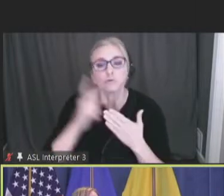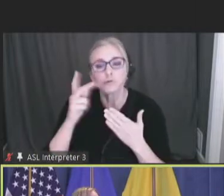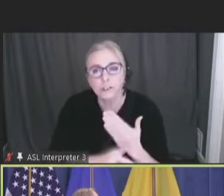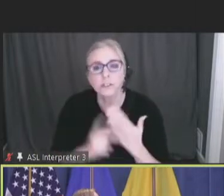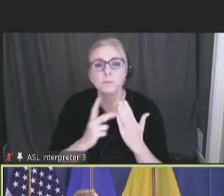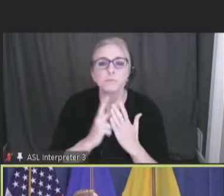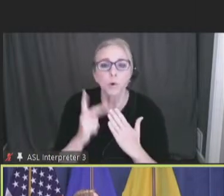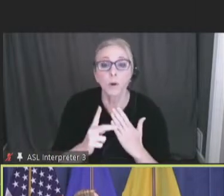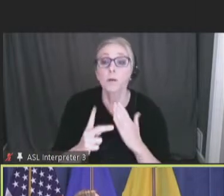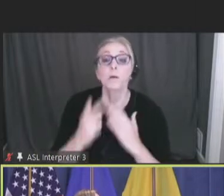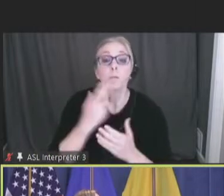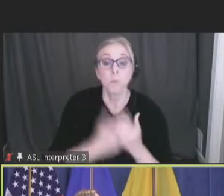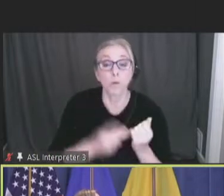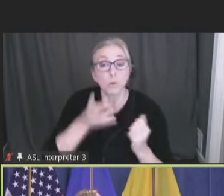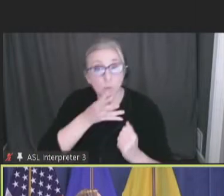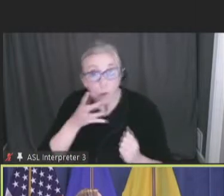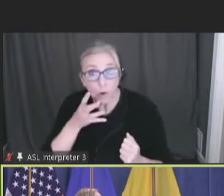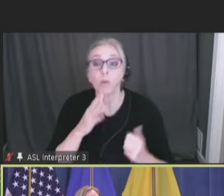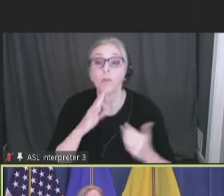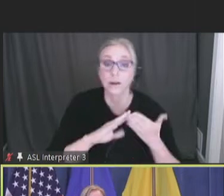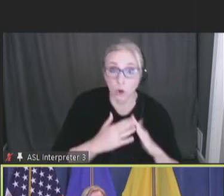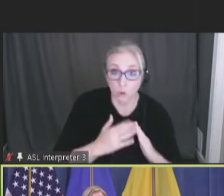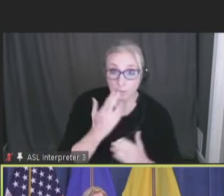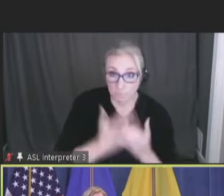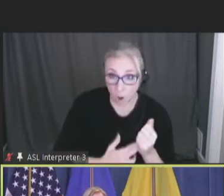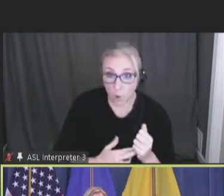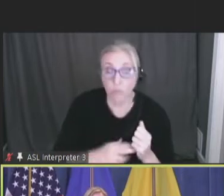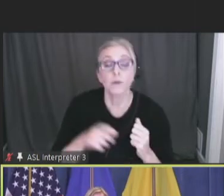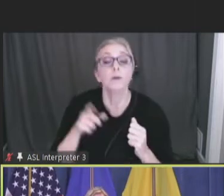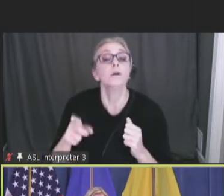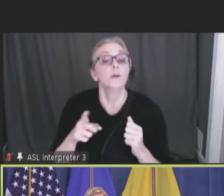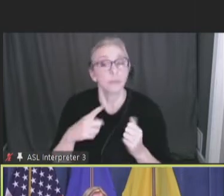both in rural and urban communities. They did address all age groups from